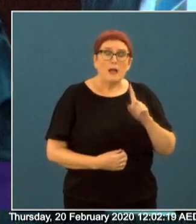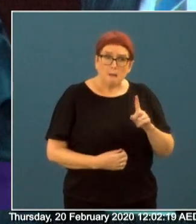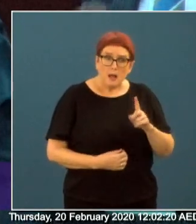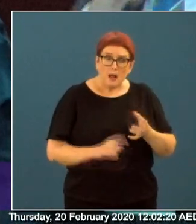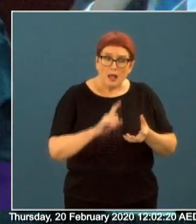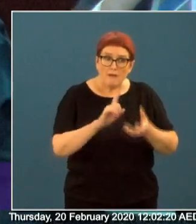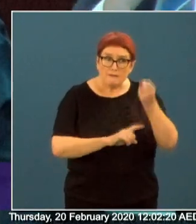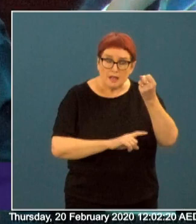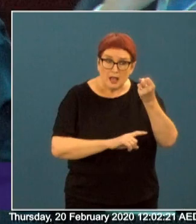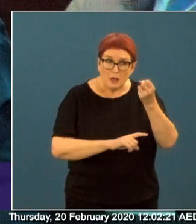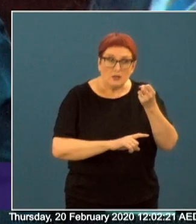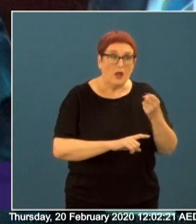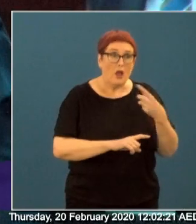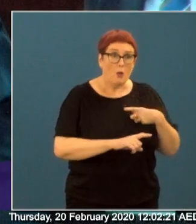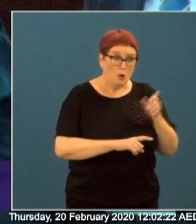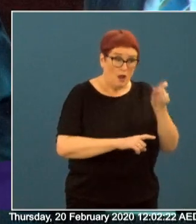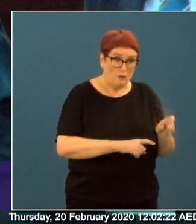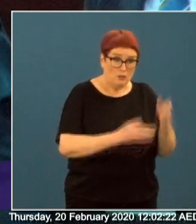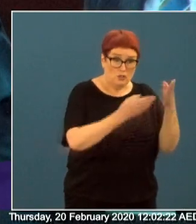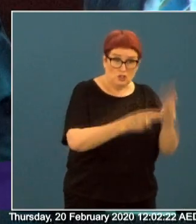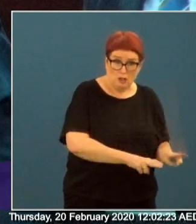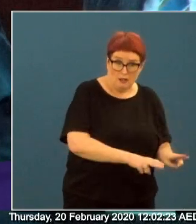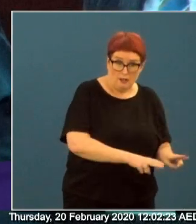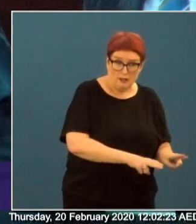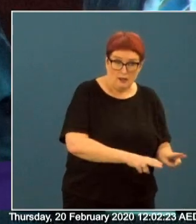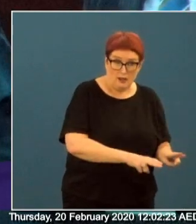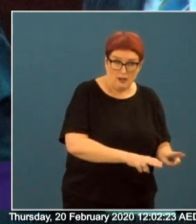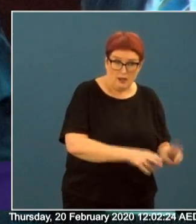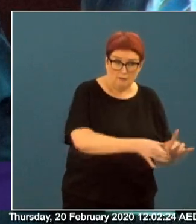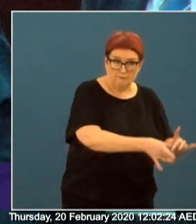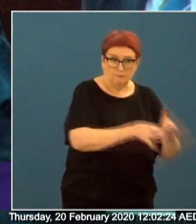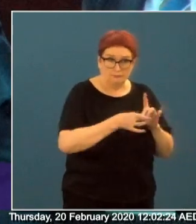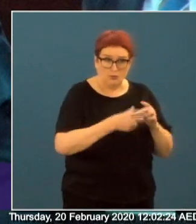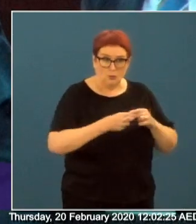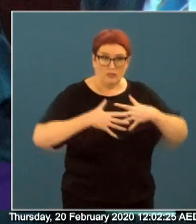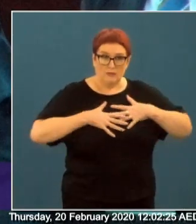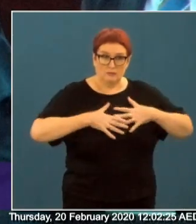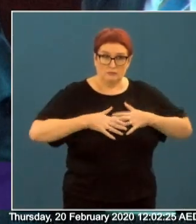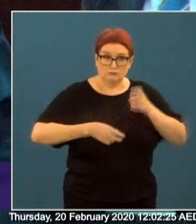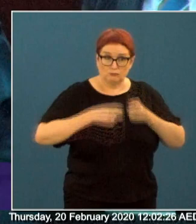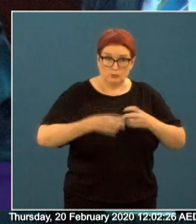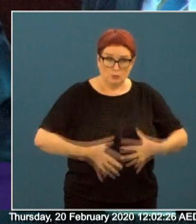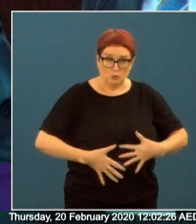between cause of death and respiratory gastrointestinal disease.